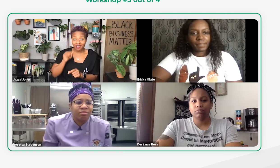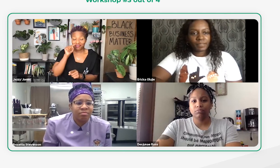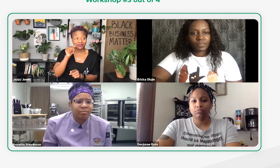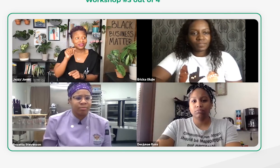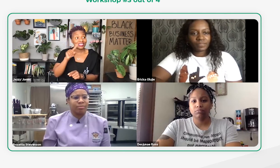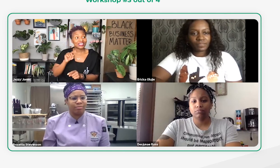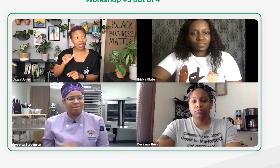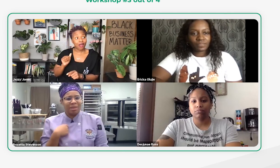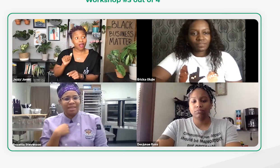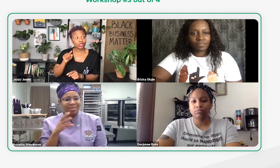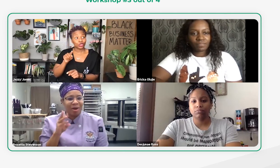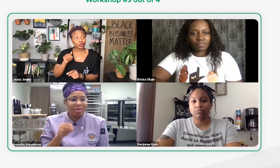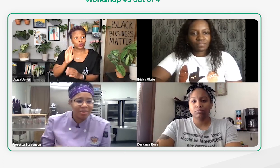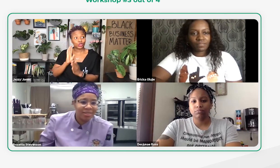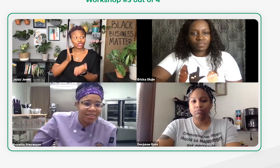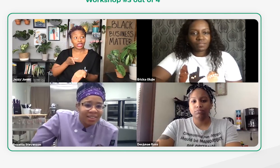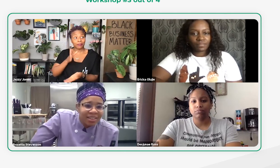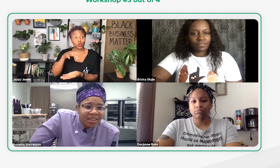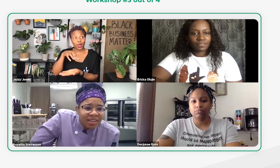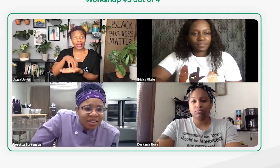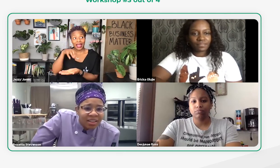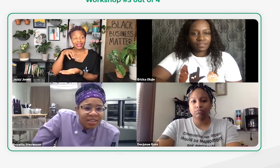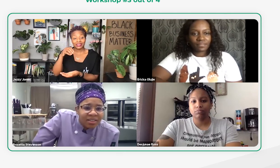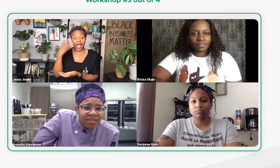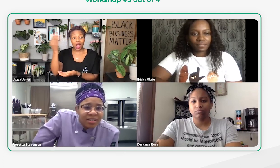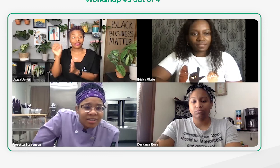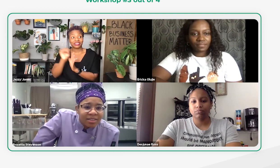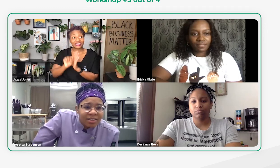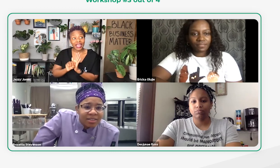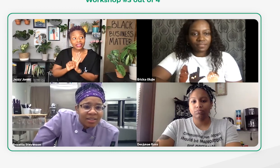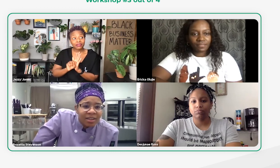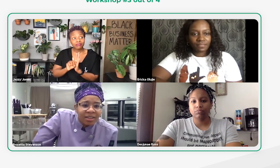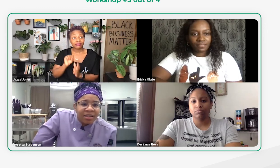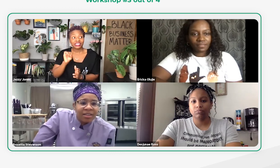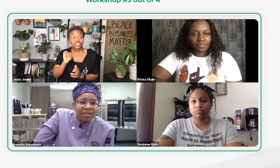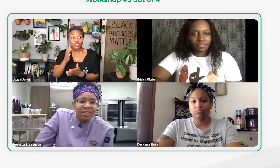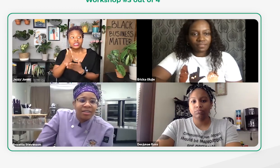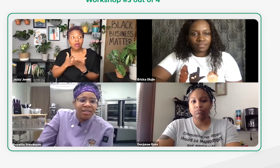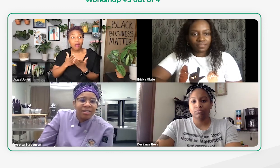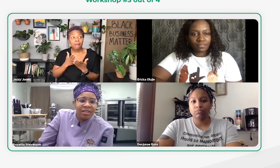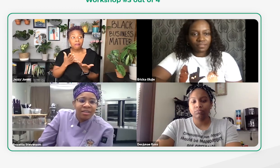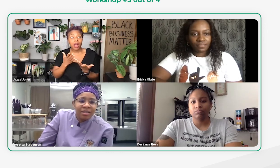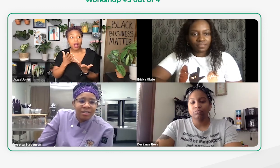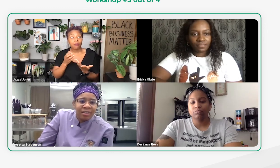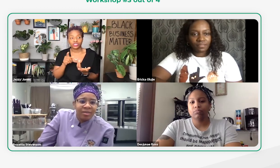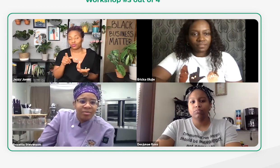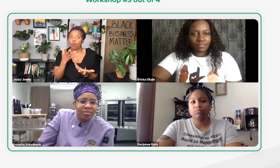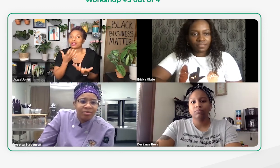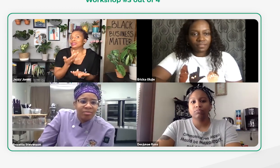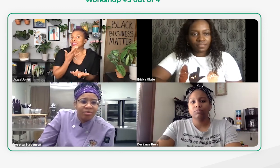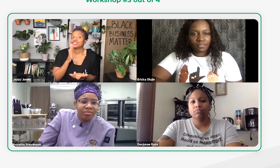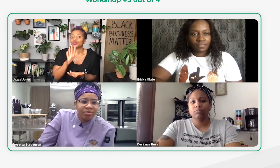It's a question for Rosetta. Do you bring your desserts or your cakes outside of the state?